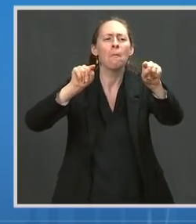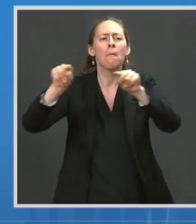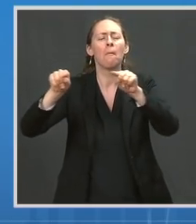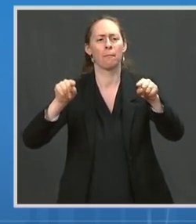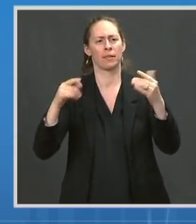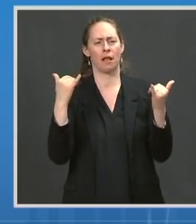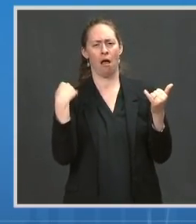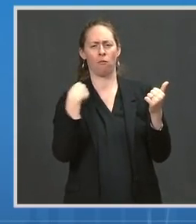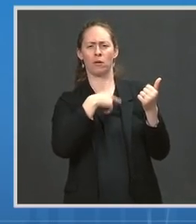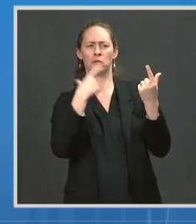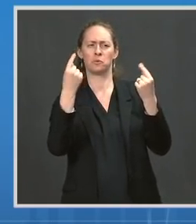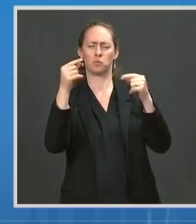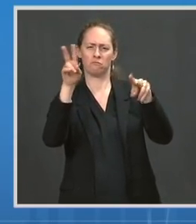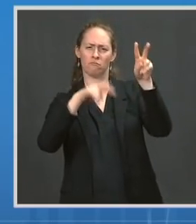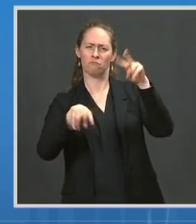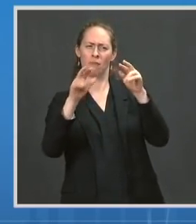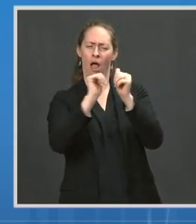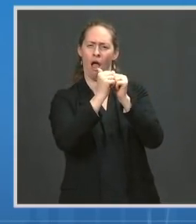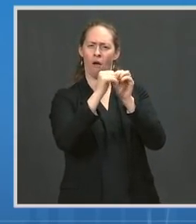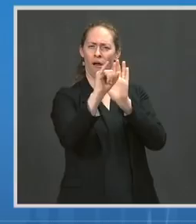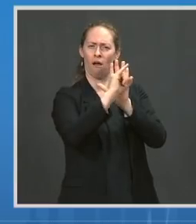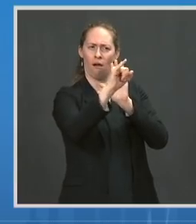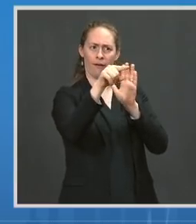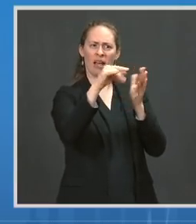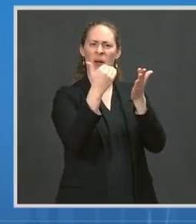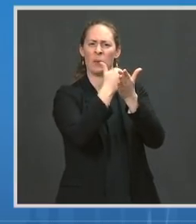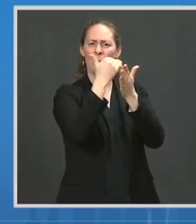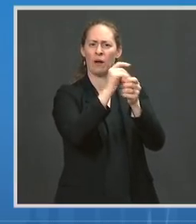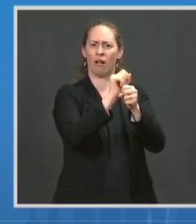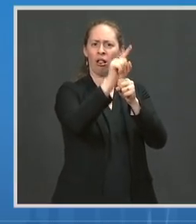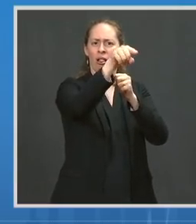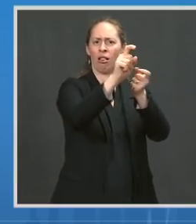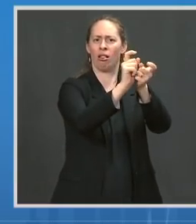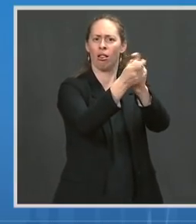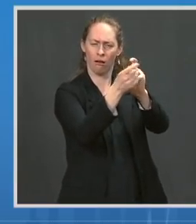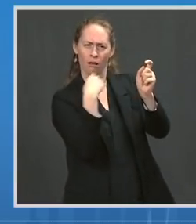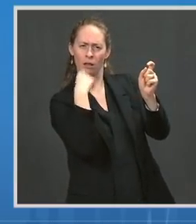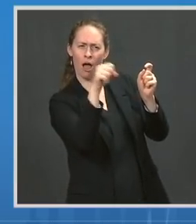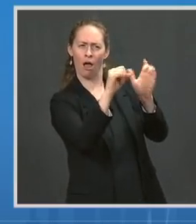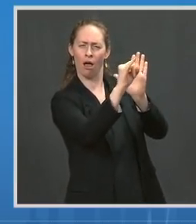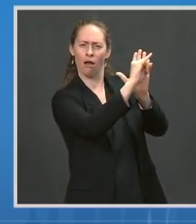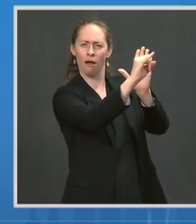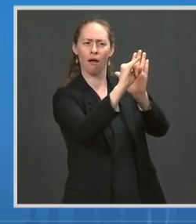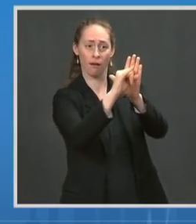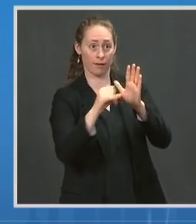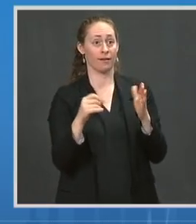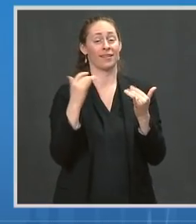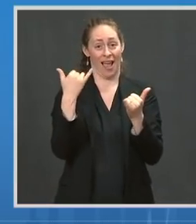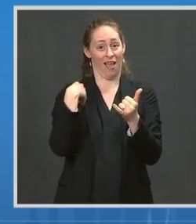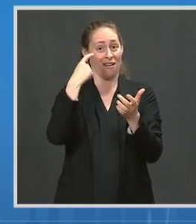What we call surveillance -- our ability to spot variants as they emerge and spread -- is vital,